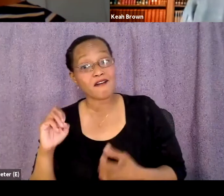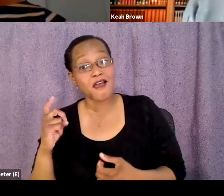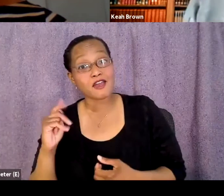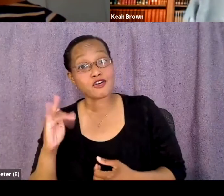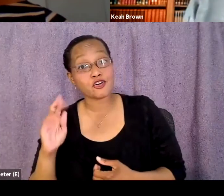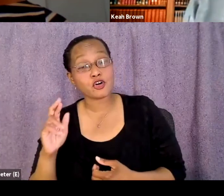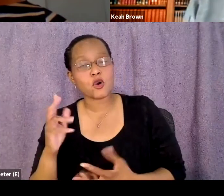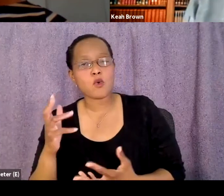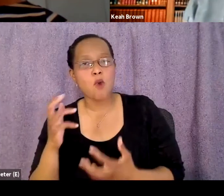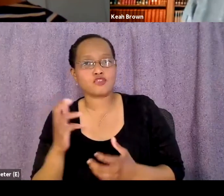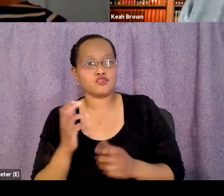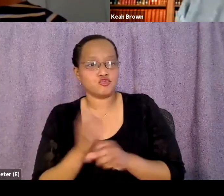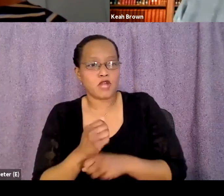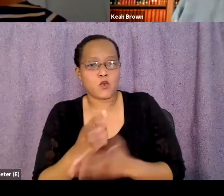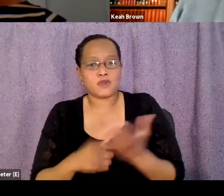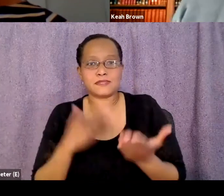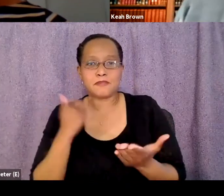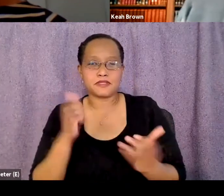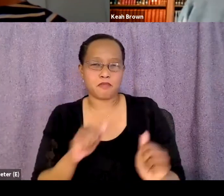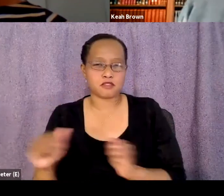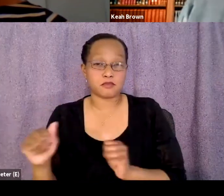starting at the school newspaper really helped me.